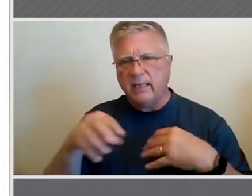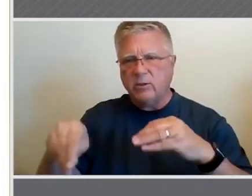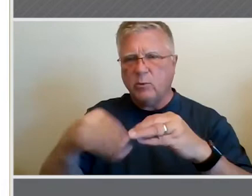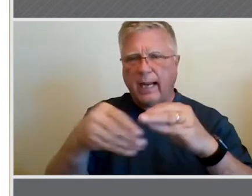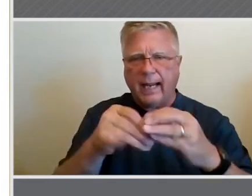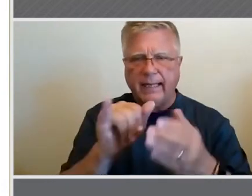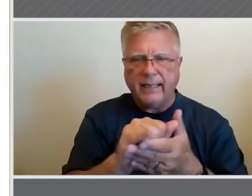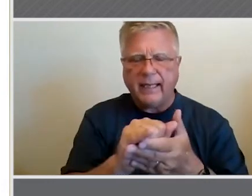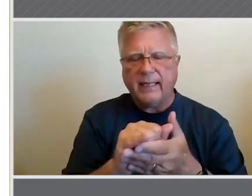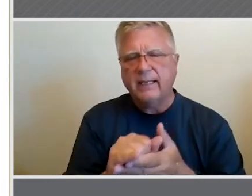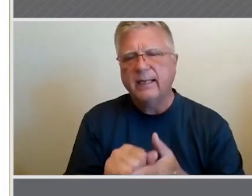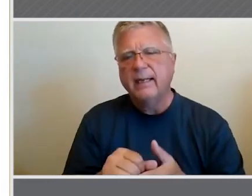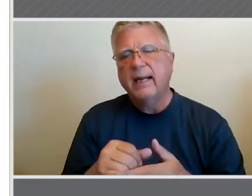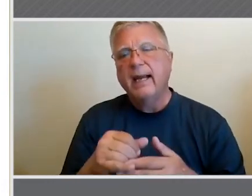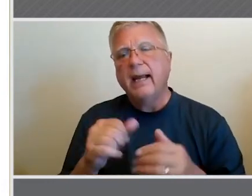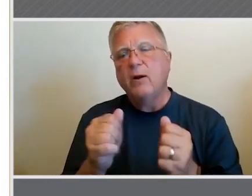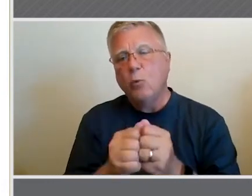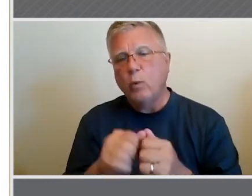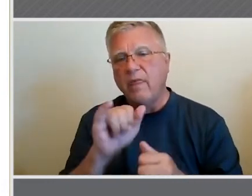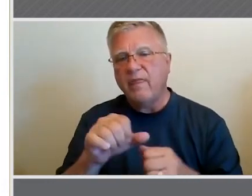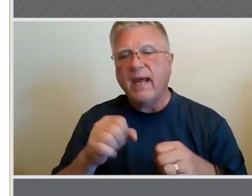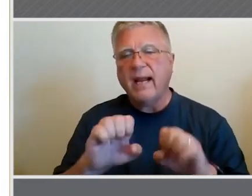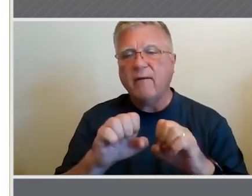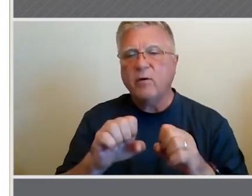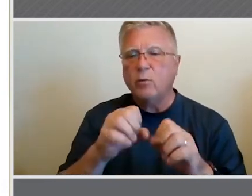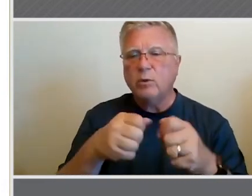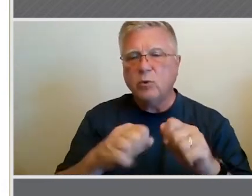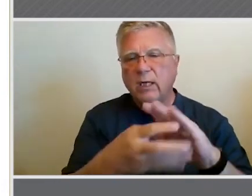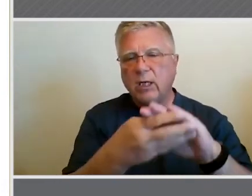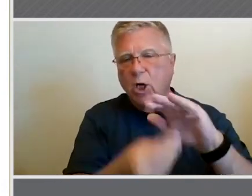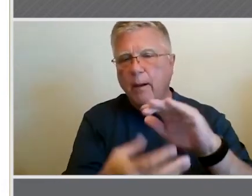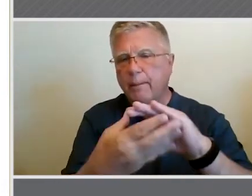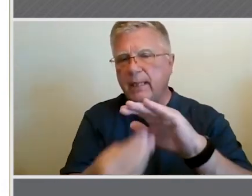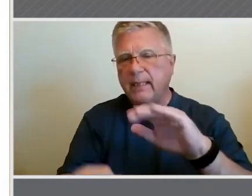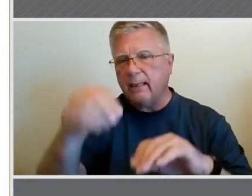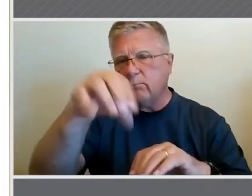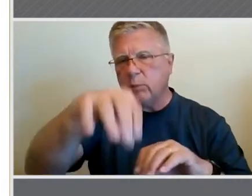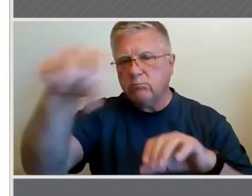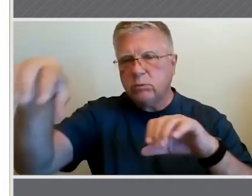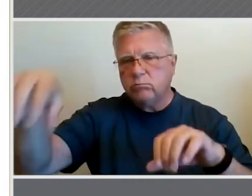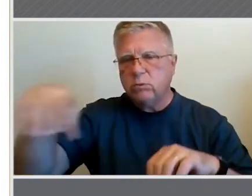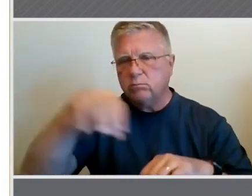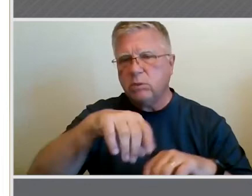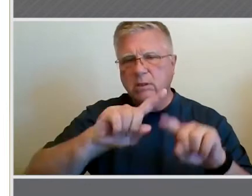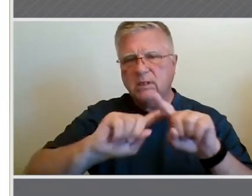bring that sort of effort or replication across our city to the to various communities to